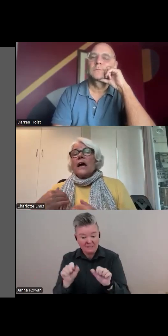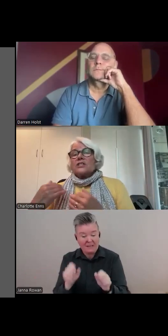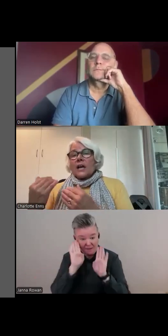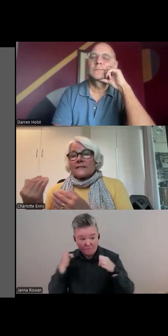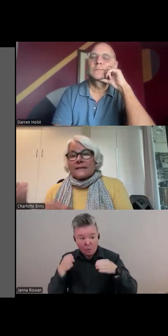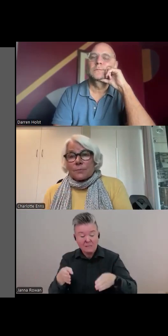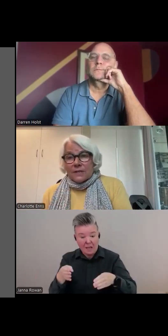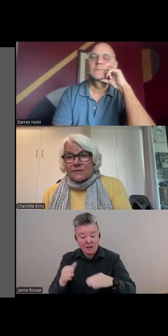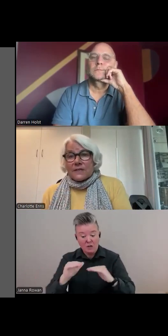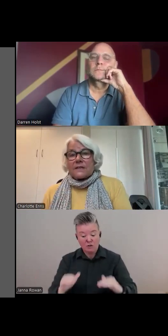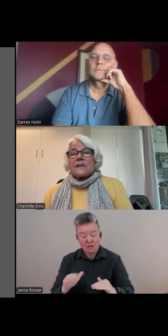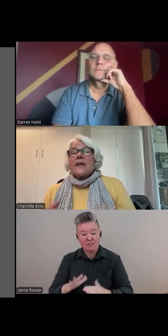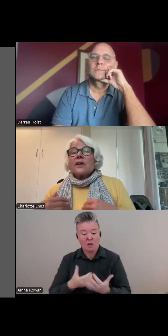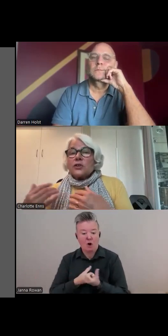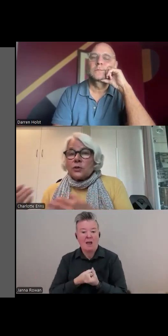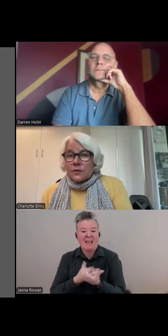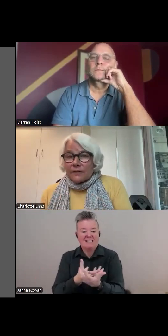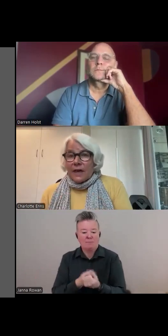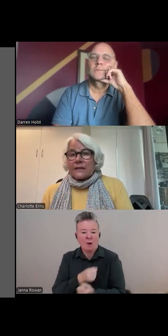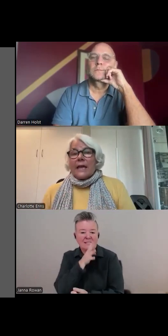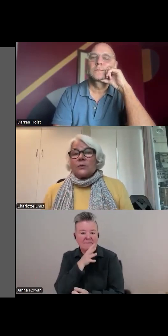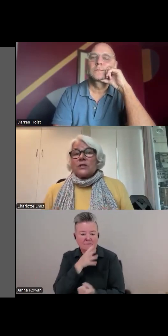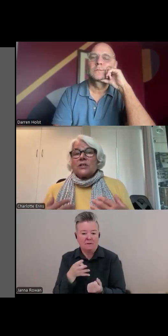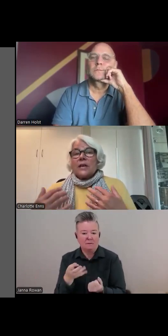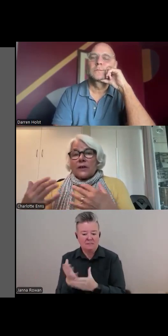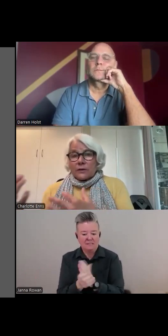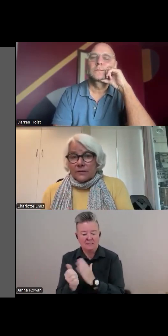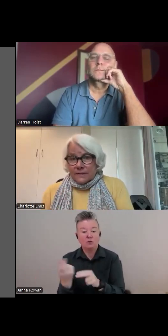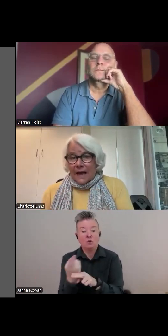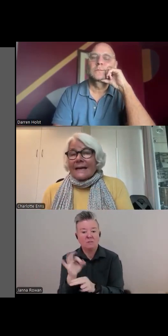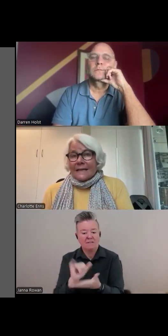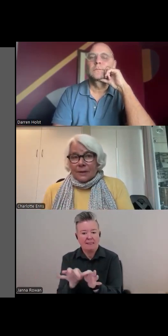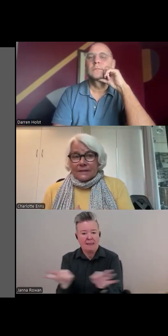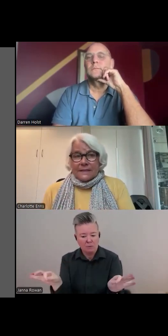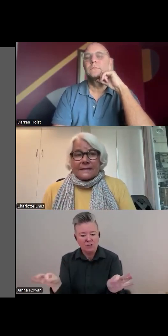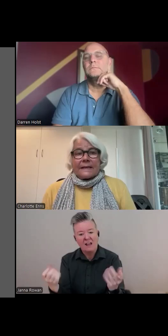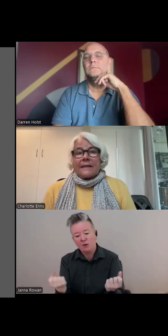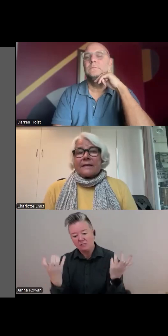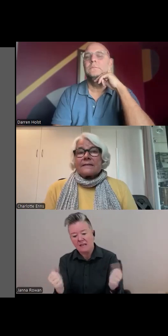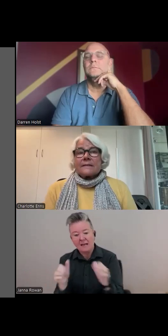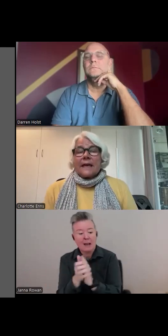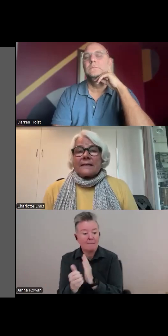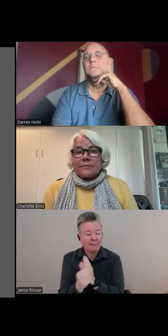a child's expressive skills, their use of that language, their signing abilities in this case